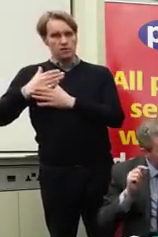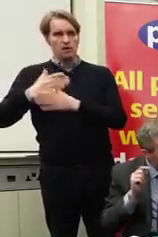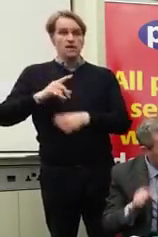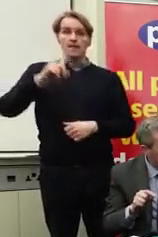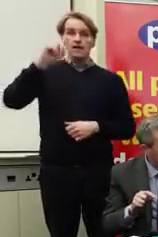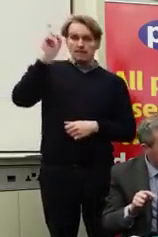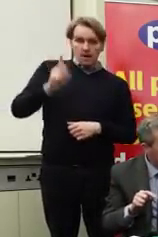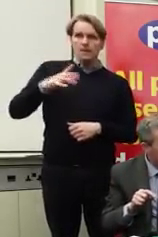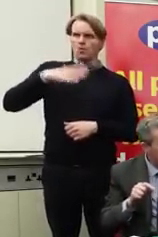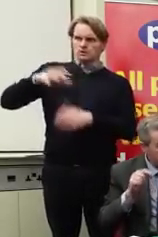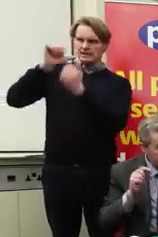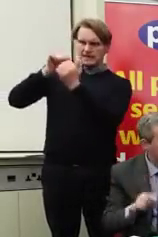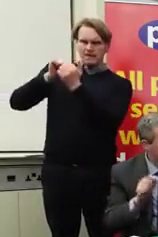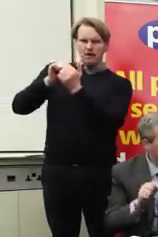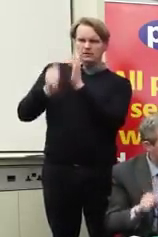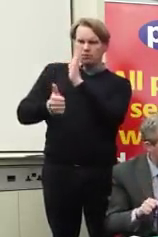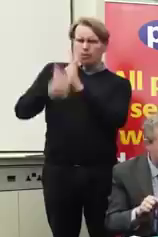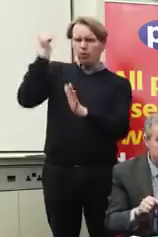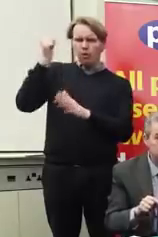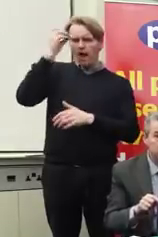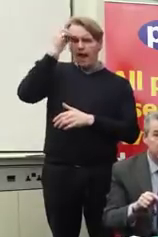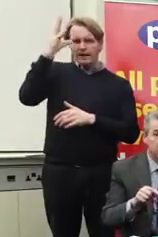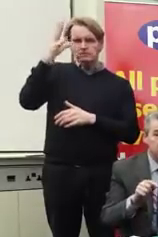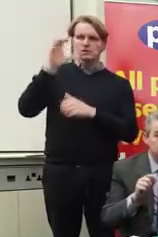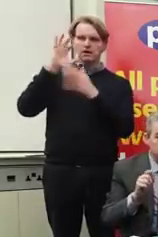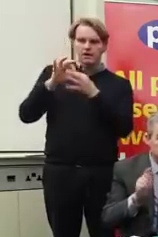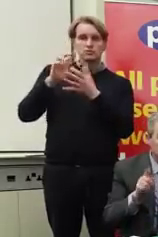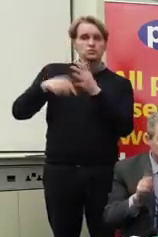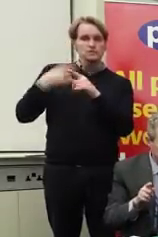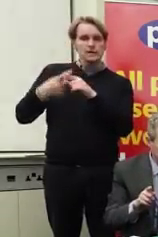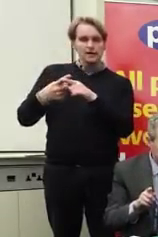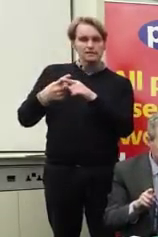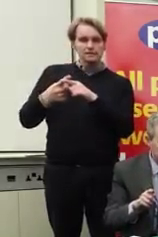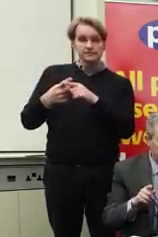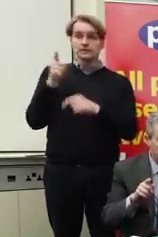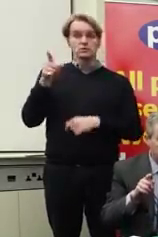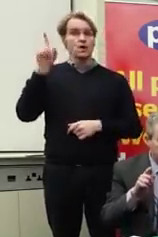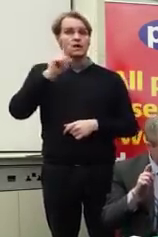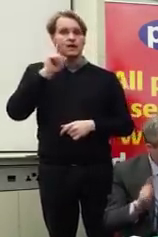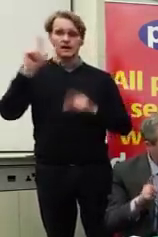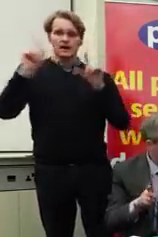expertise because she was an expert in tax, that she was faced with three hours